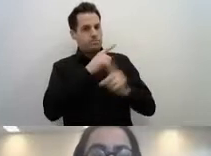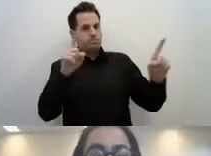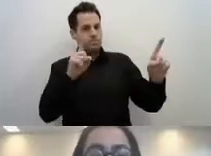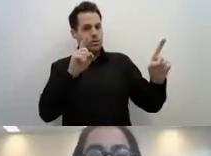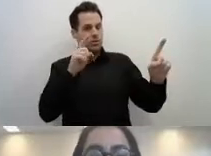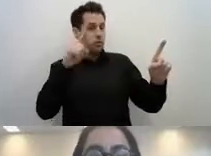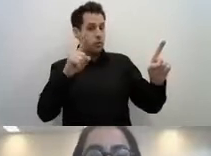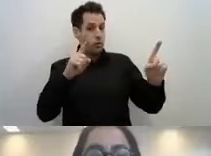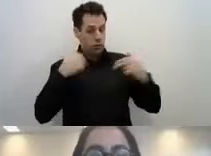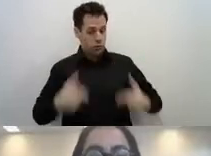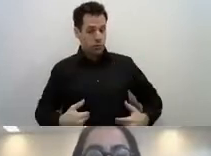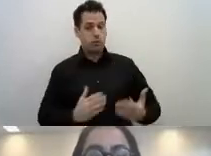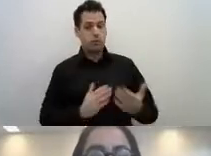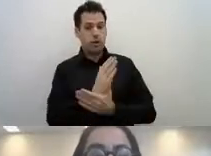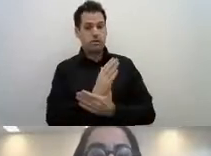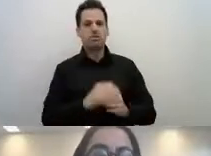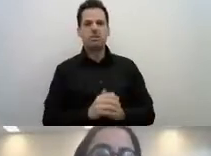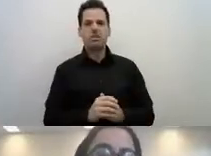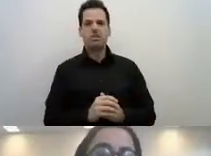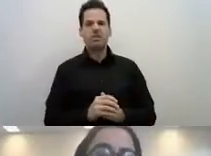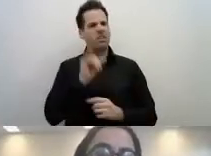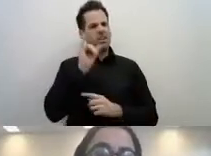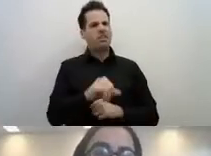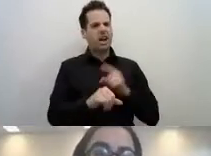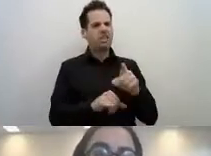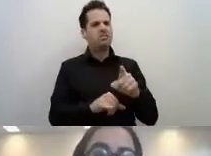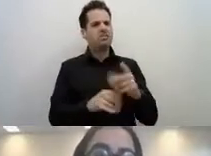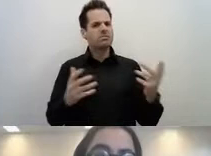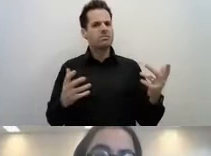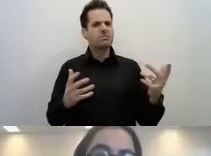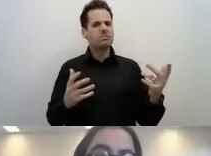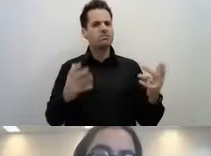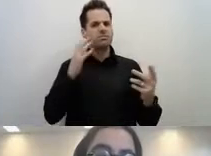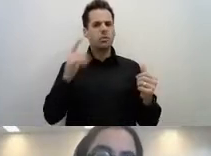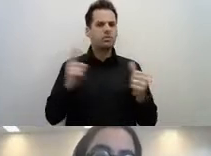and it really is encapsulated in some of the beginning paragraphs of the the universal